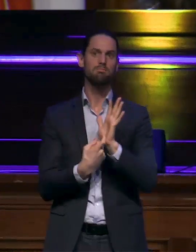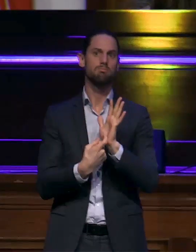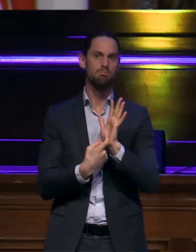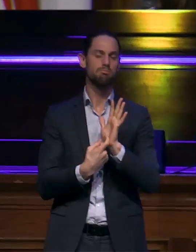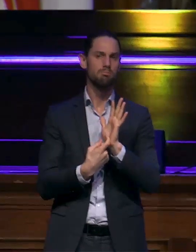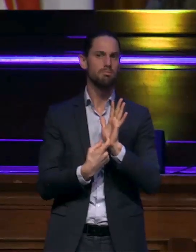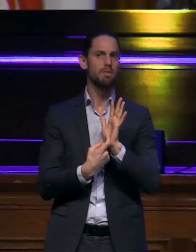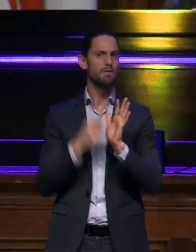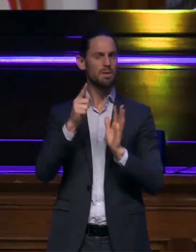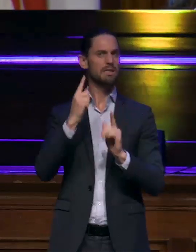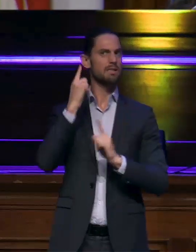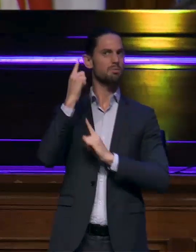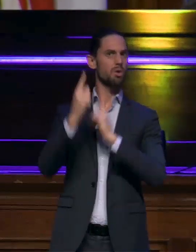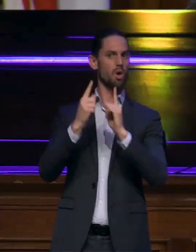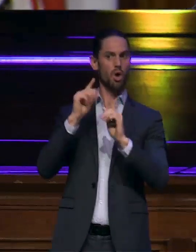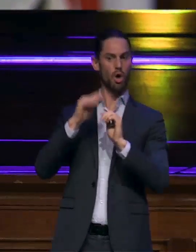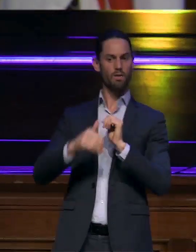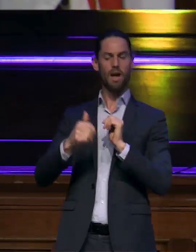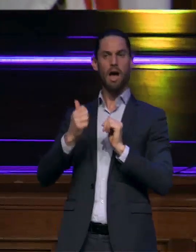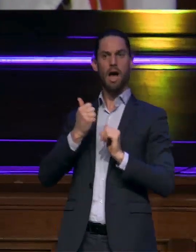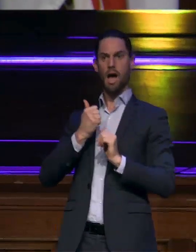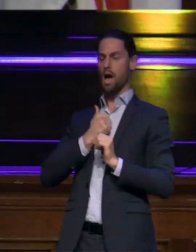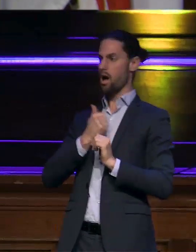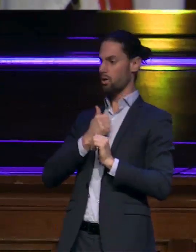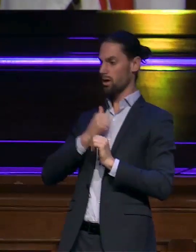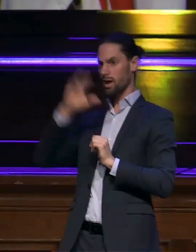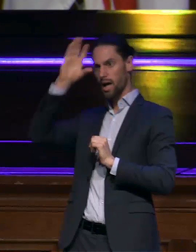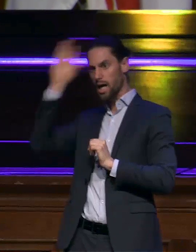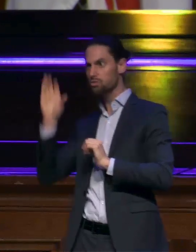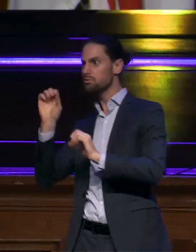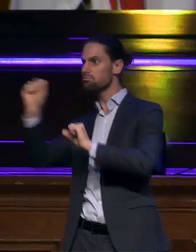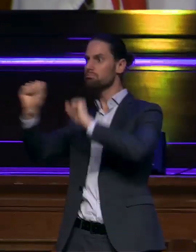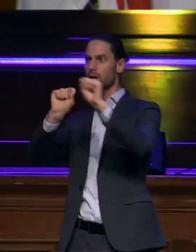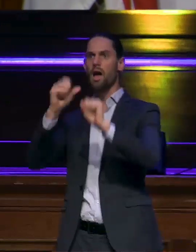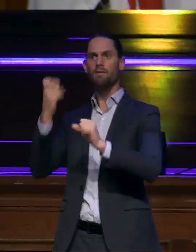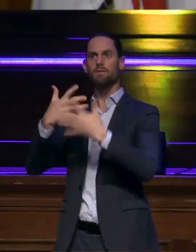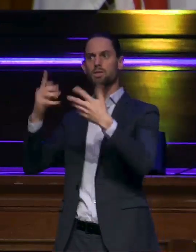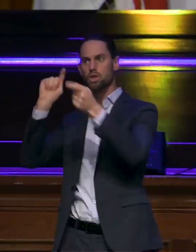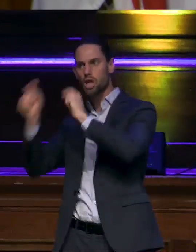that developed economies are facing and the the insecurity that's creating